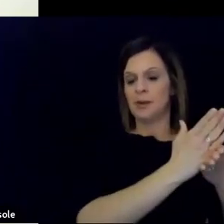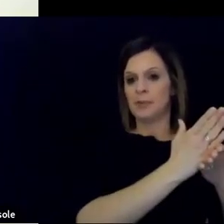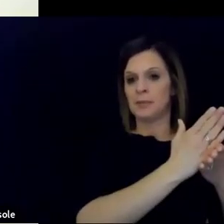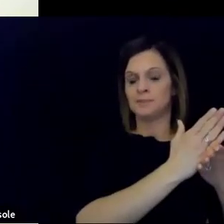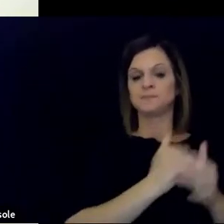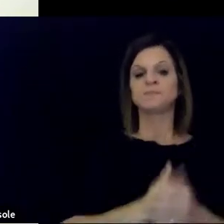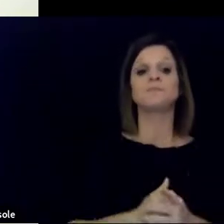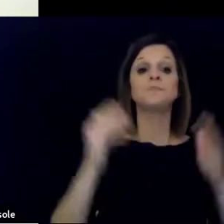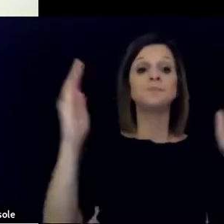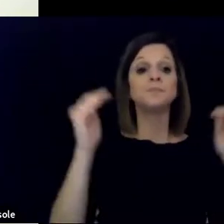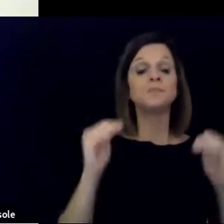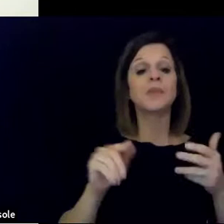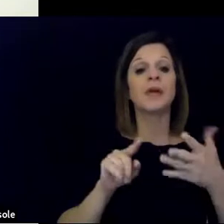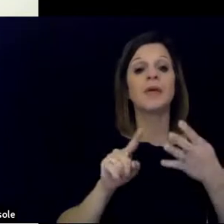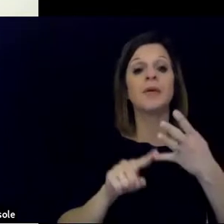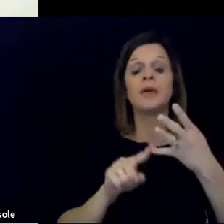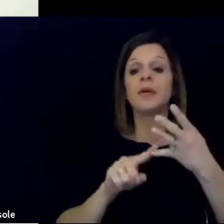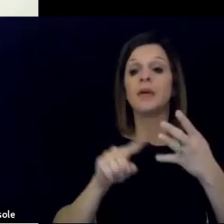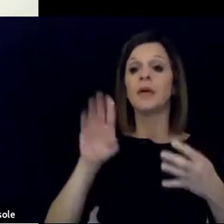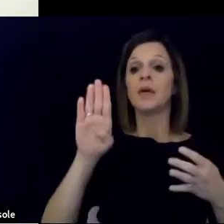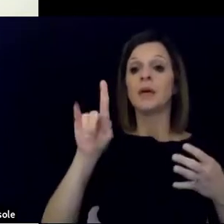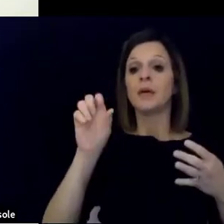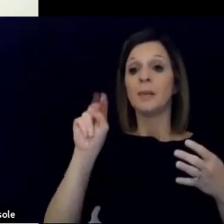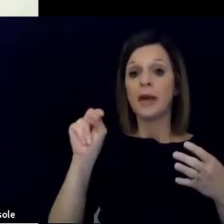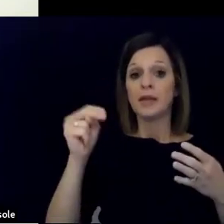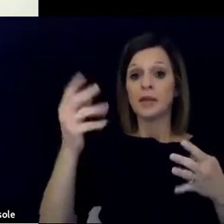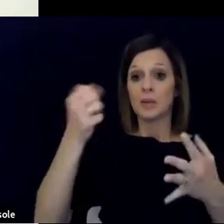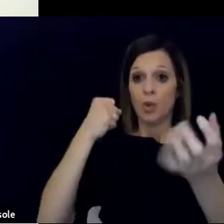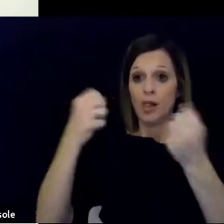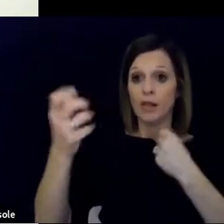So, you know, a lot of the kids are fed directly into their stomachs through gastrostomy.